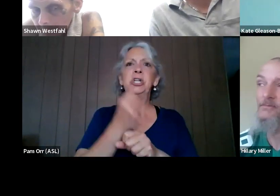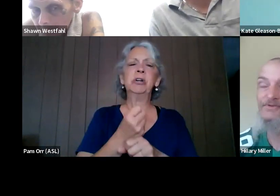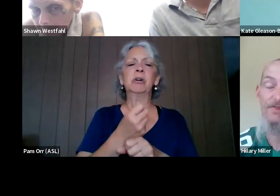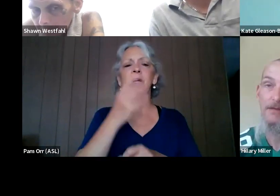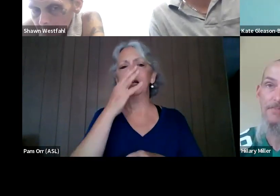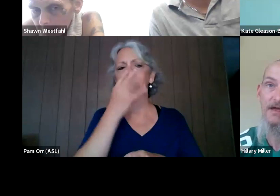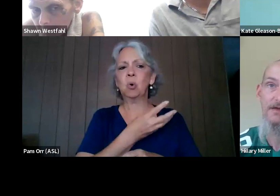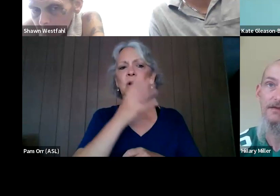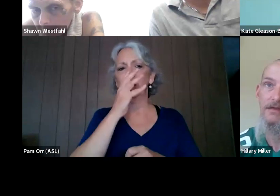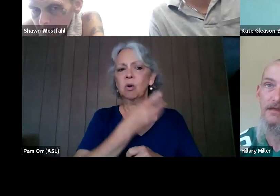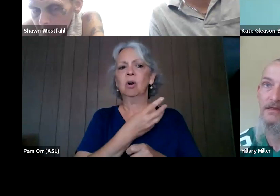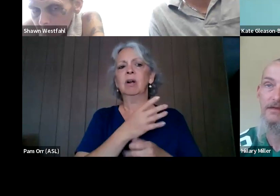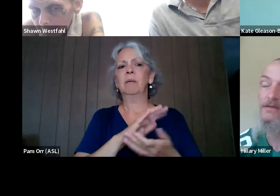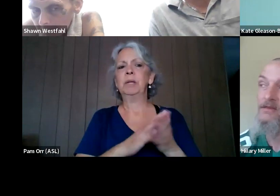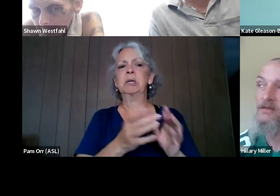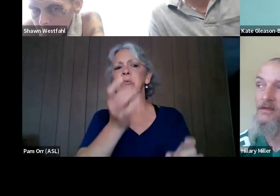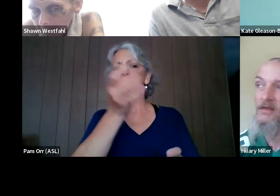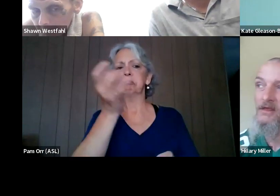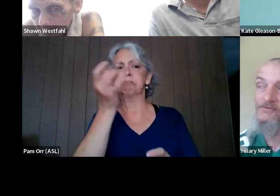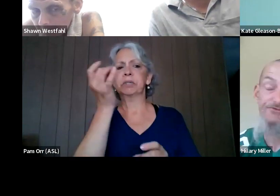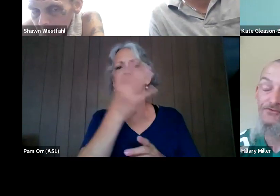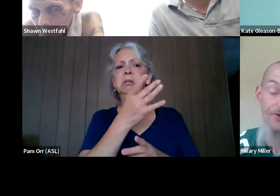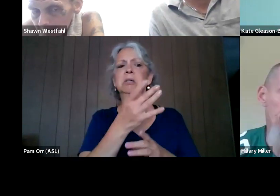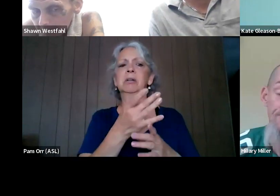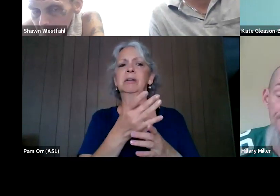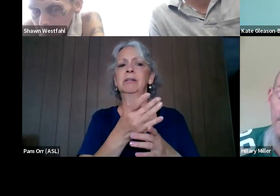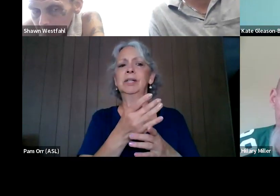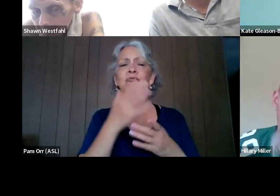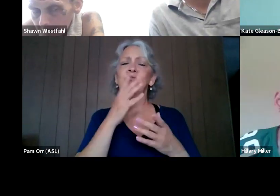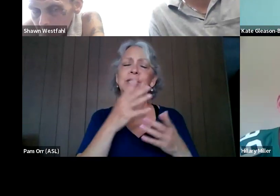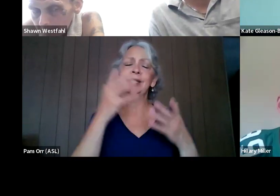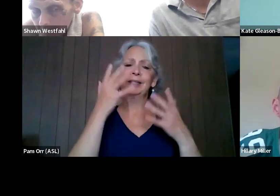before it even becomes that bad, and it's just a shame because it doesn't have to happen.